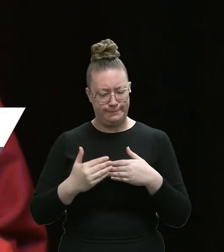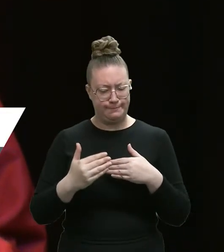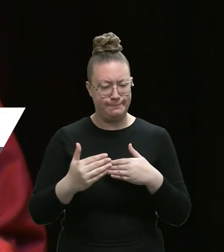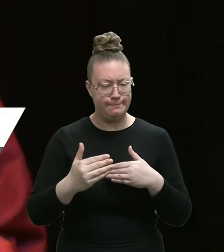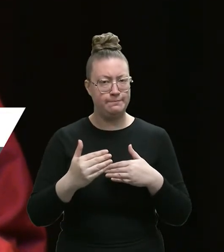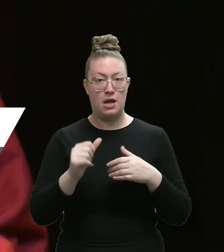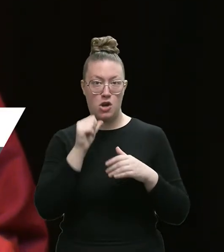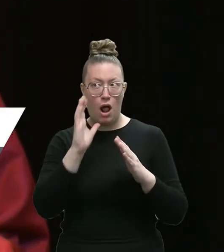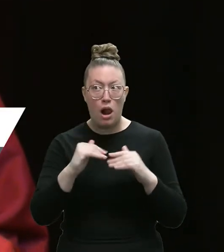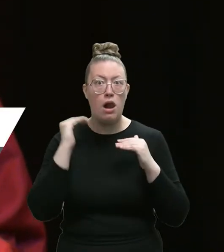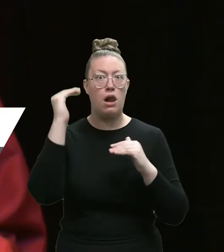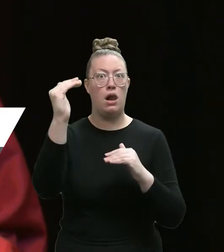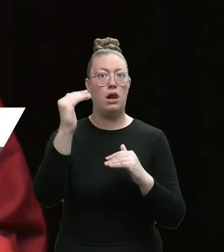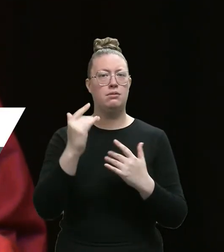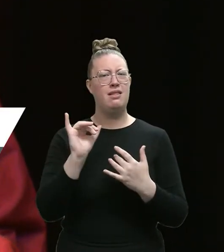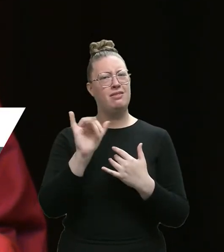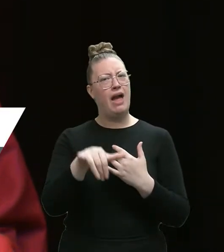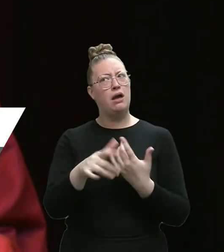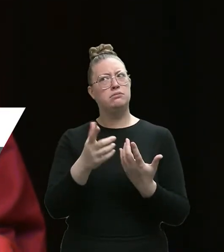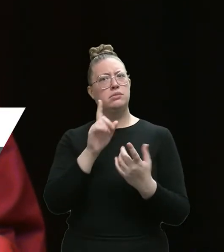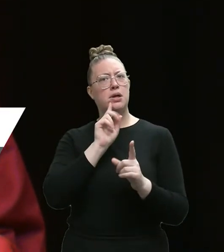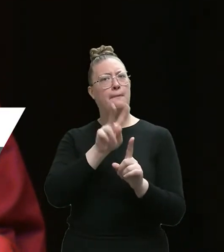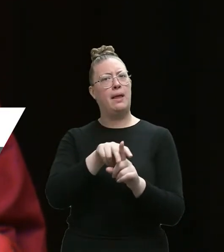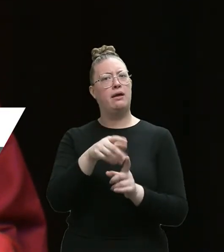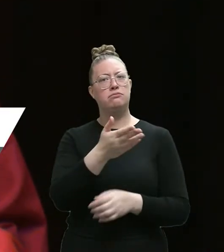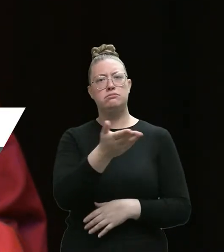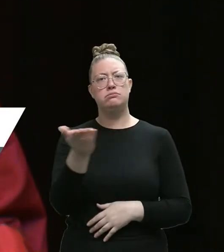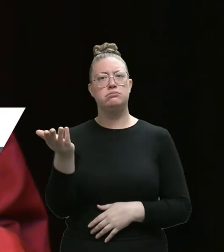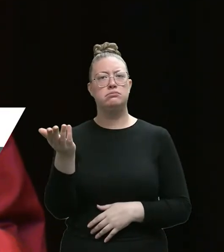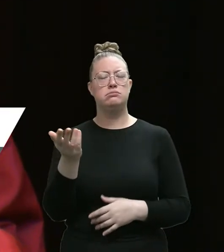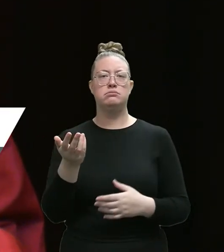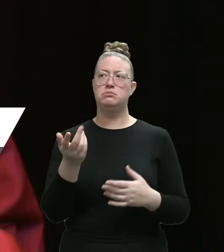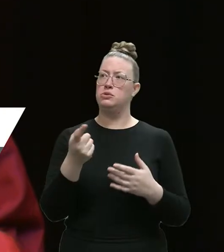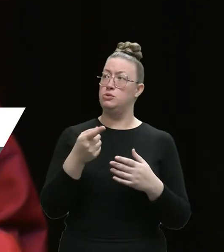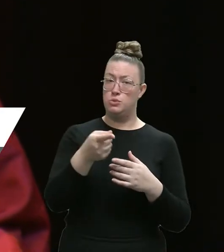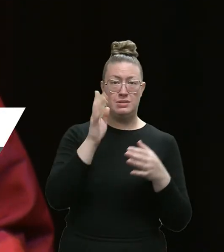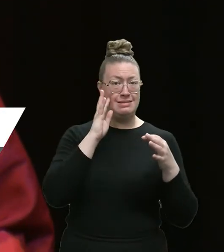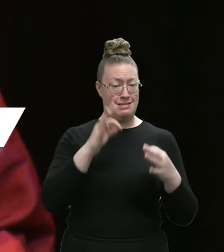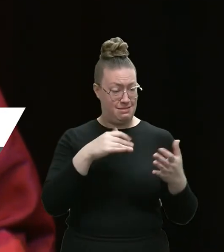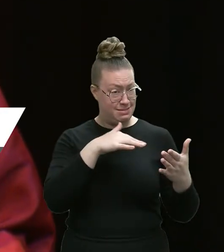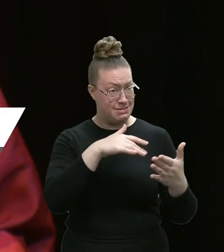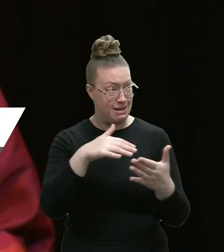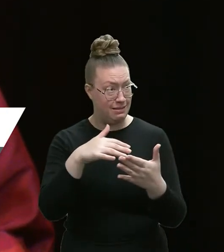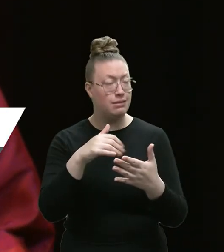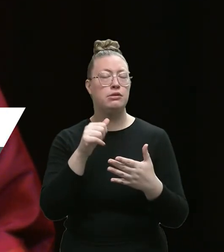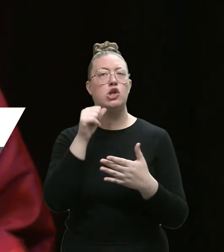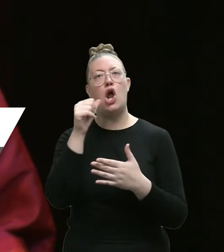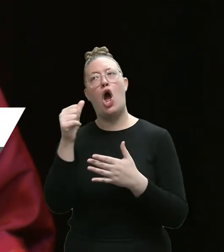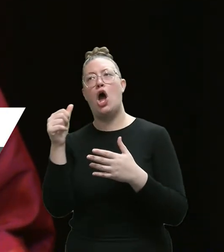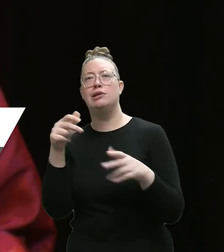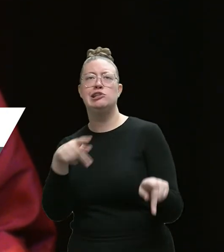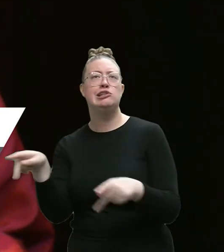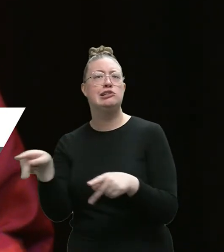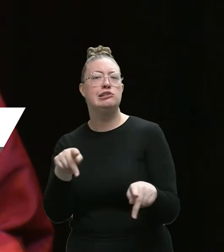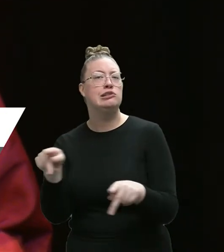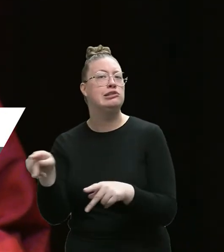Just the audience. first and foremost,